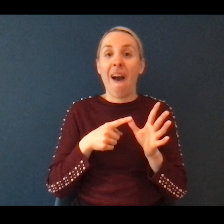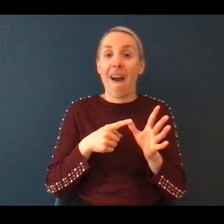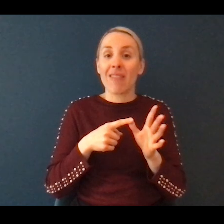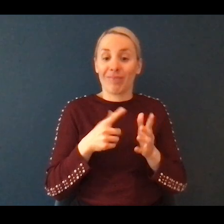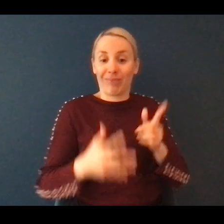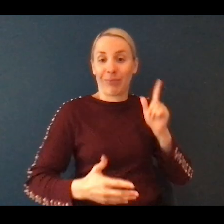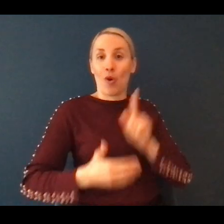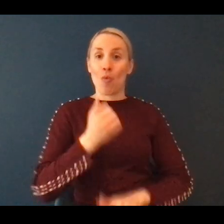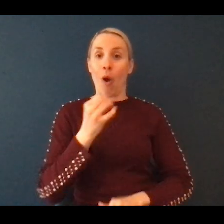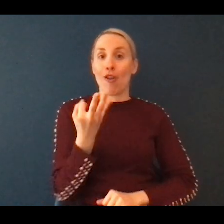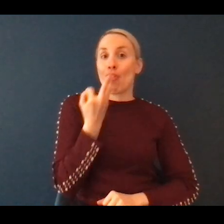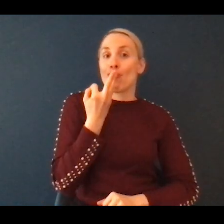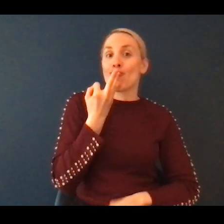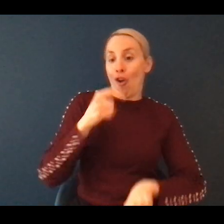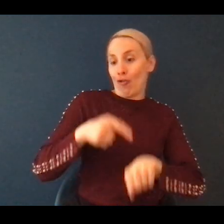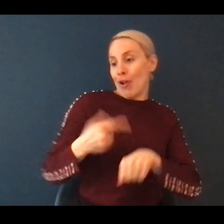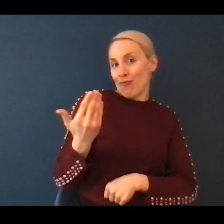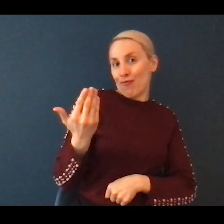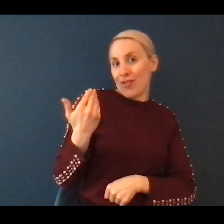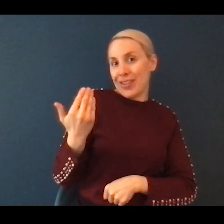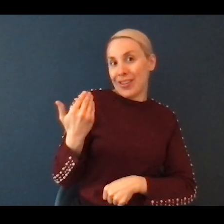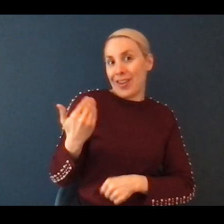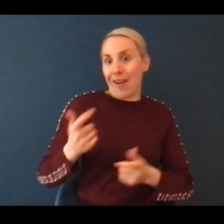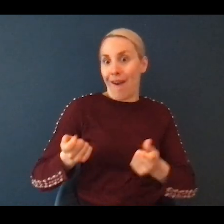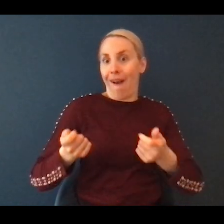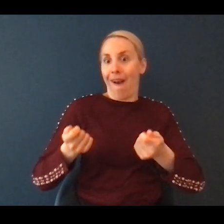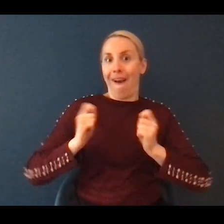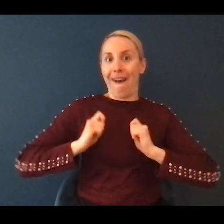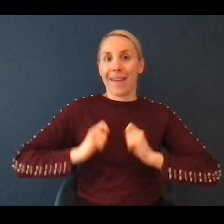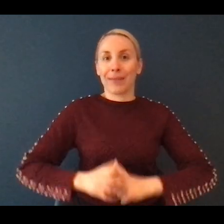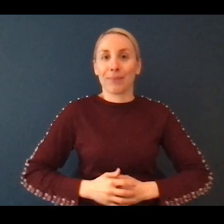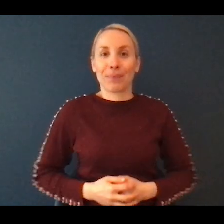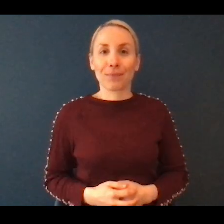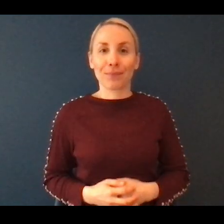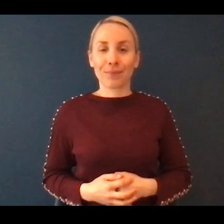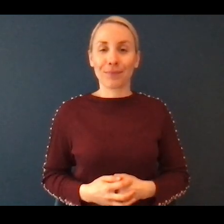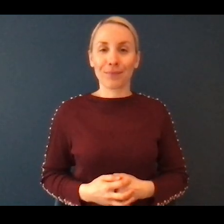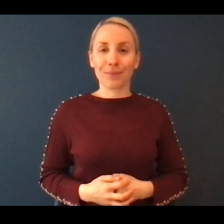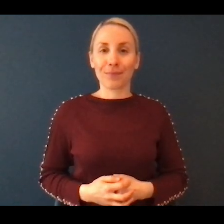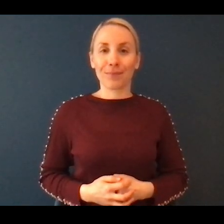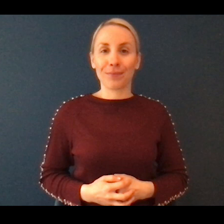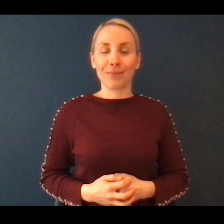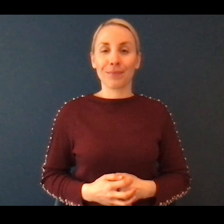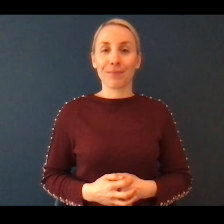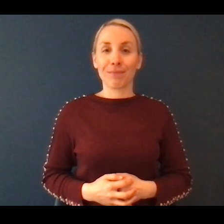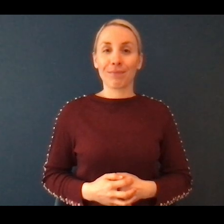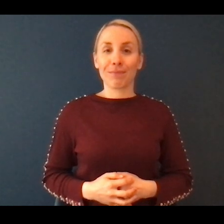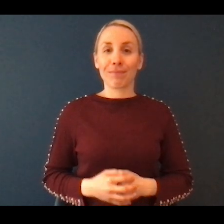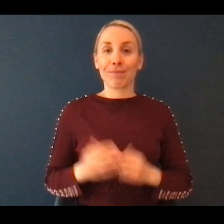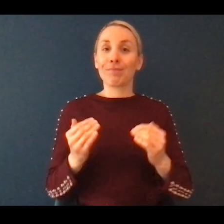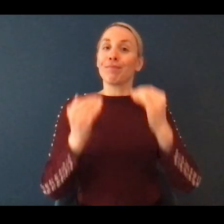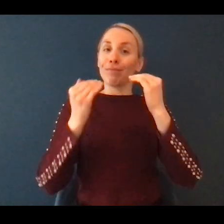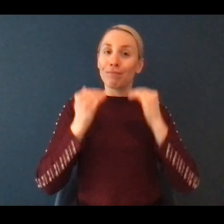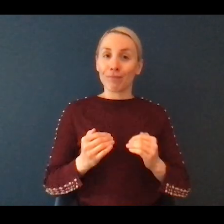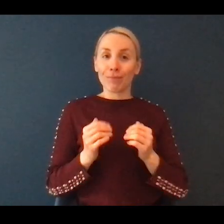edition the most recent edition of the Jerwood/Photoworks Awards we're also being joined by Cat Ward